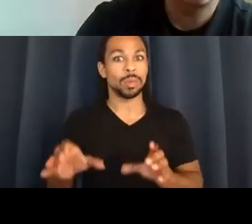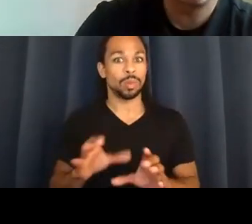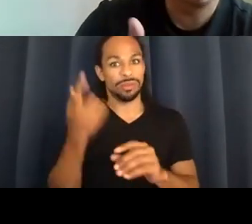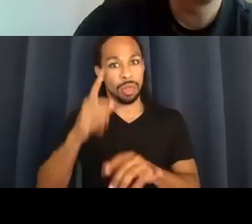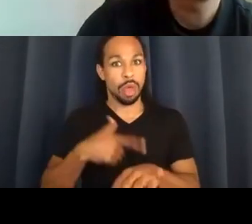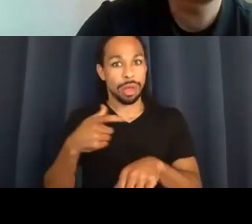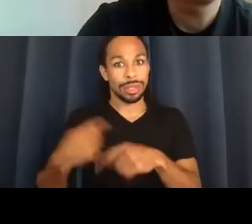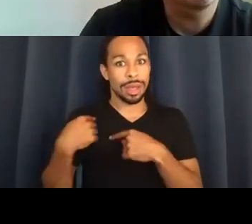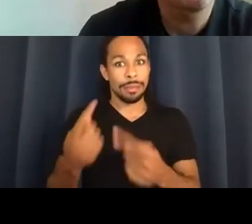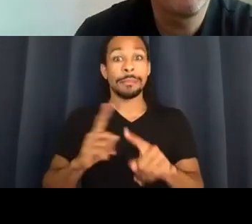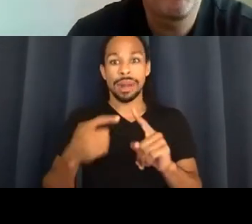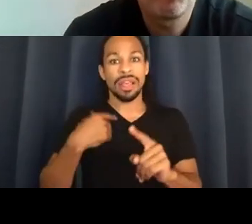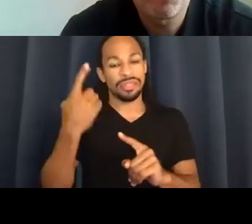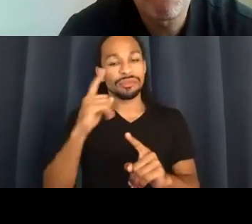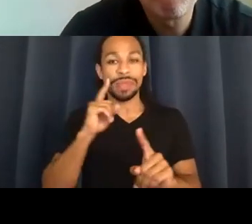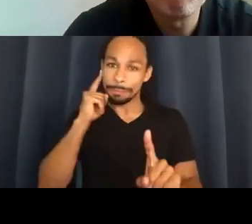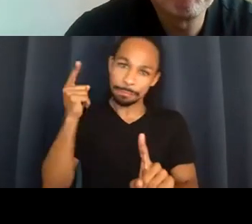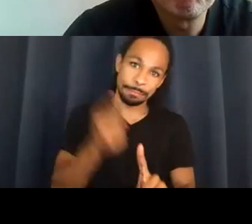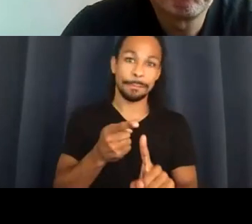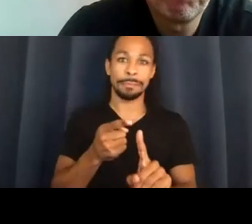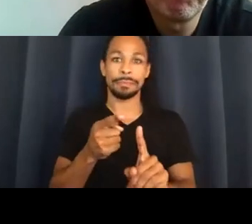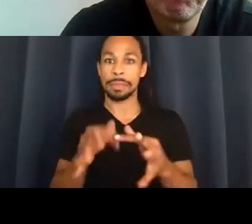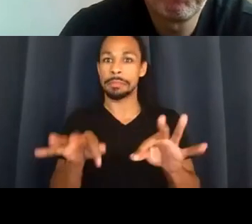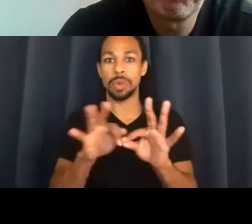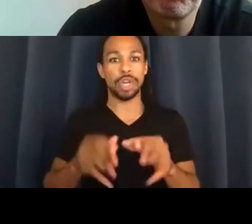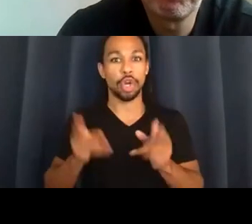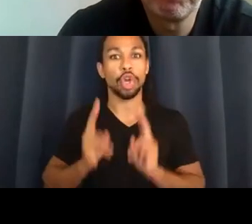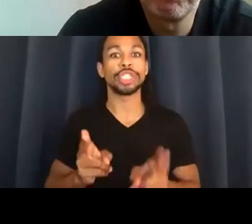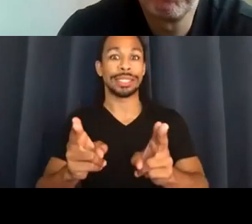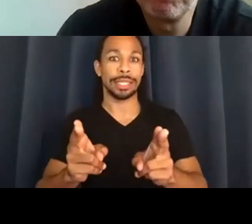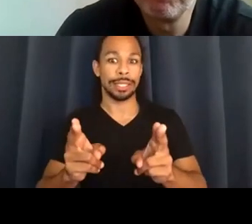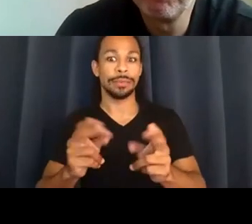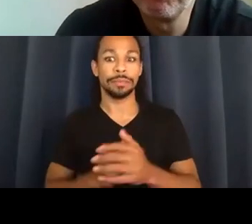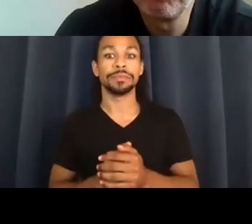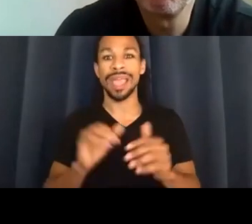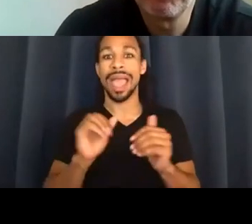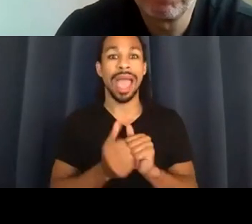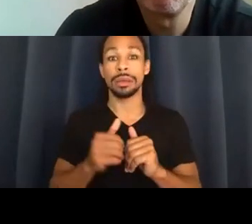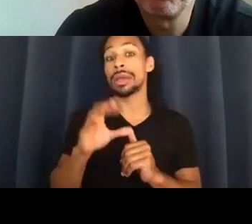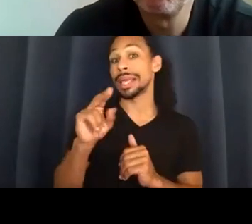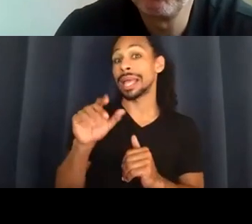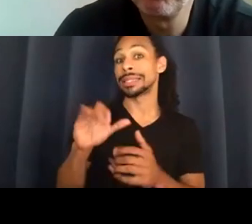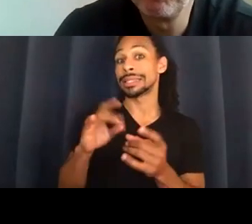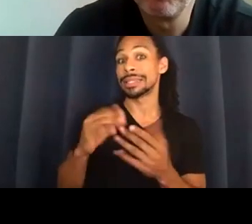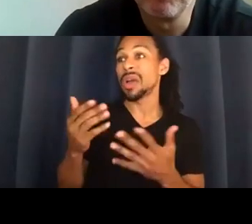to that urgency question. 18:16:12 >> CANDACE THOMPSON-ZACHERY: Right. How fast we are moving. 18:16:37 >> ANNA GLASS: I was going to say,